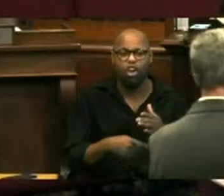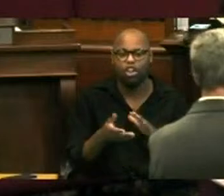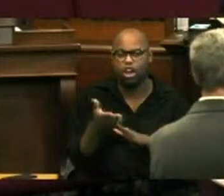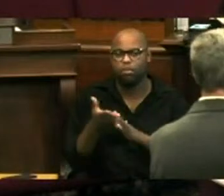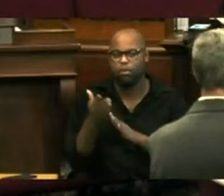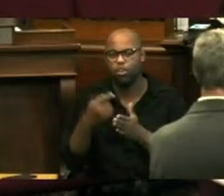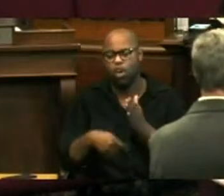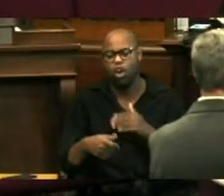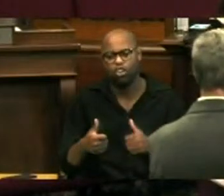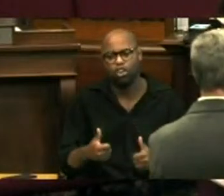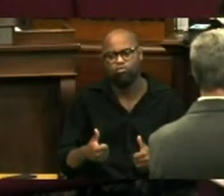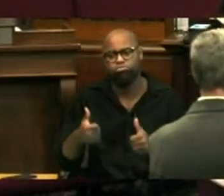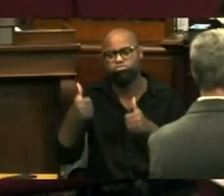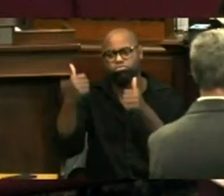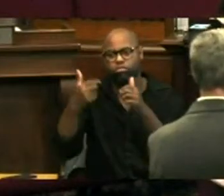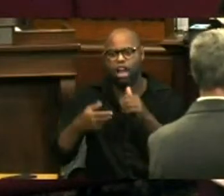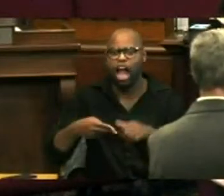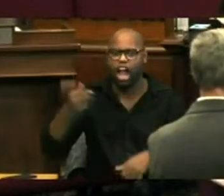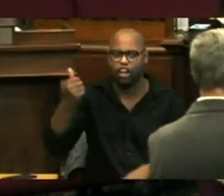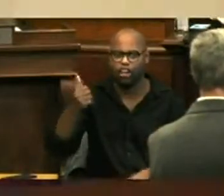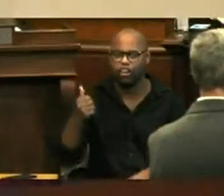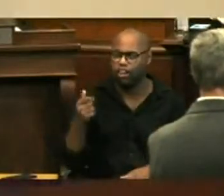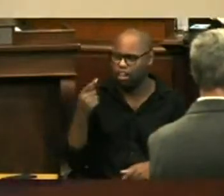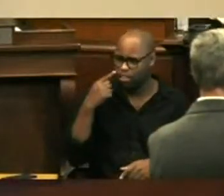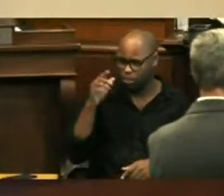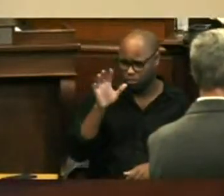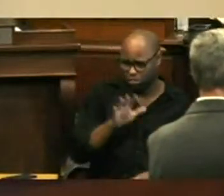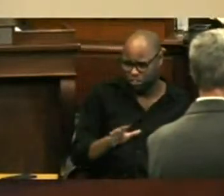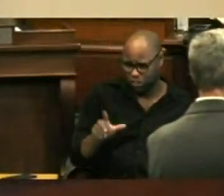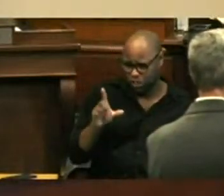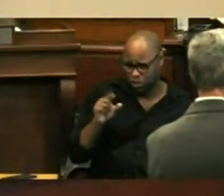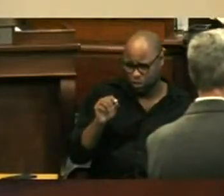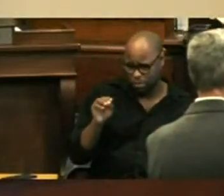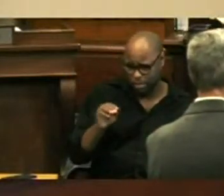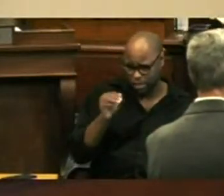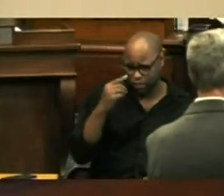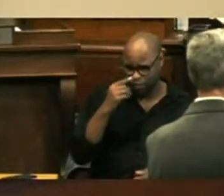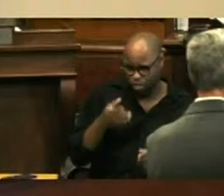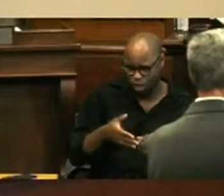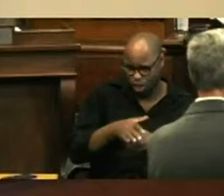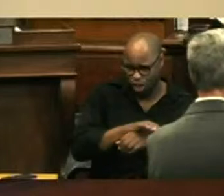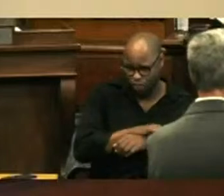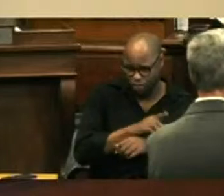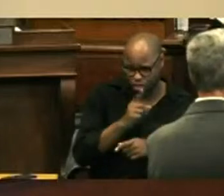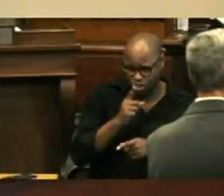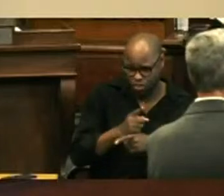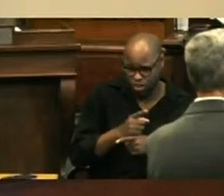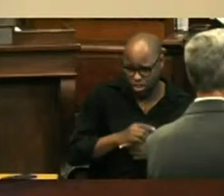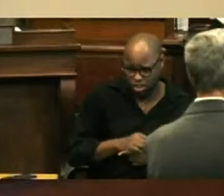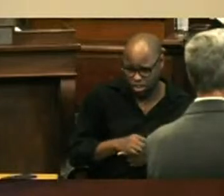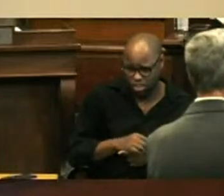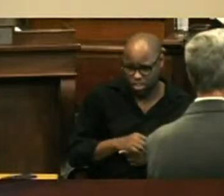the life cycle costs and the operational costs are much